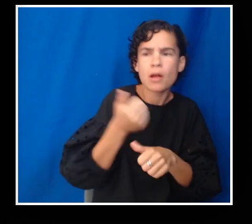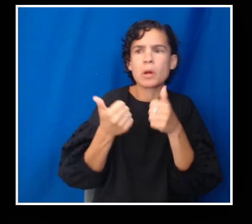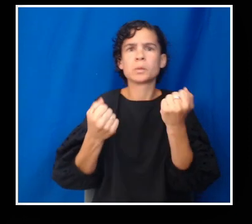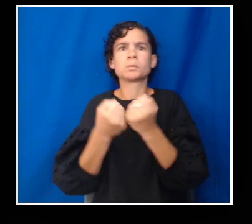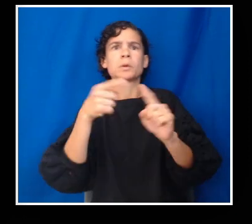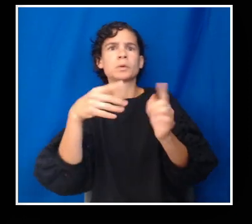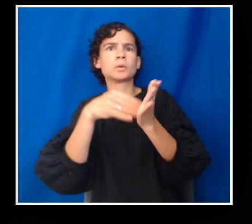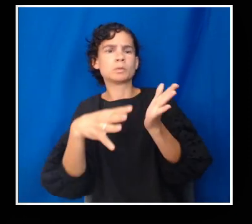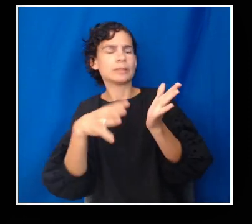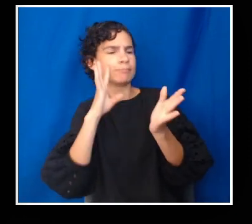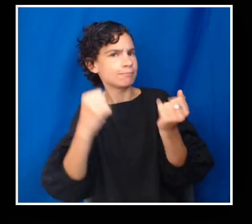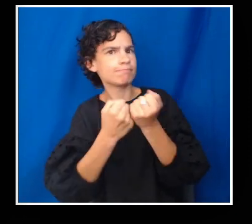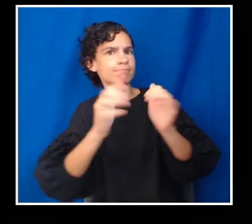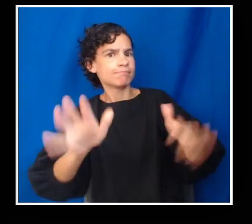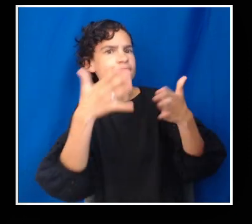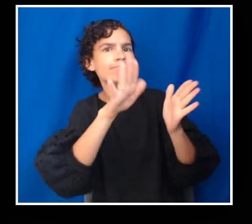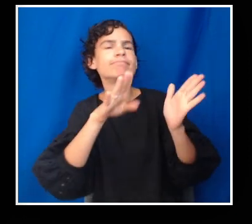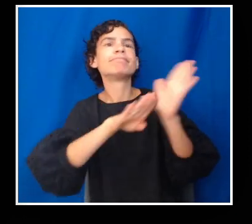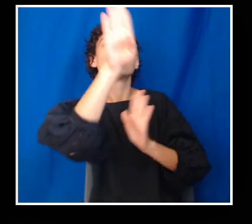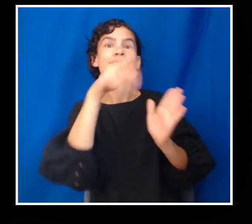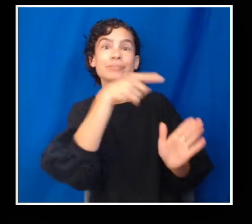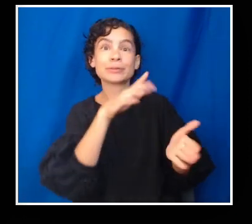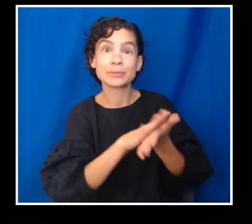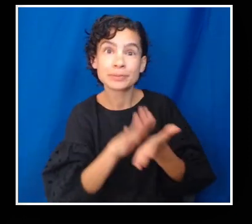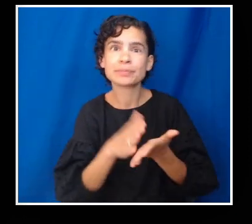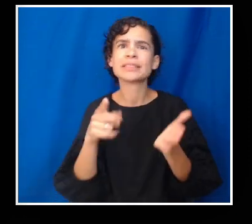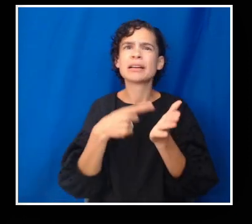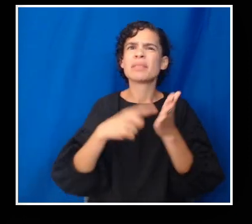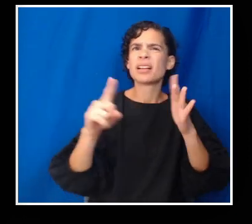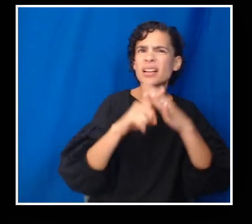and what supports will set the student up for success. Sometimes there are disagreements